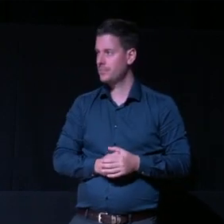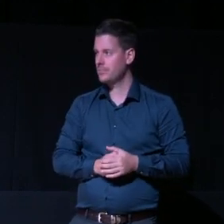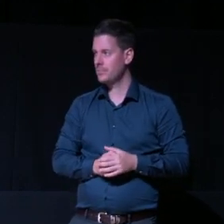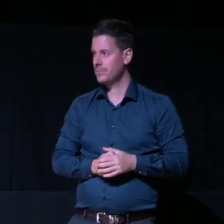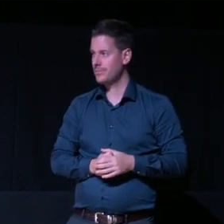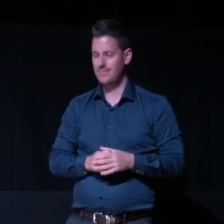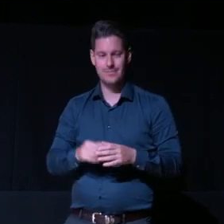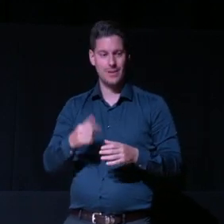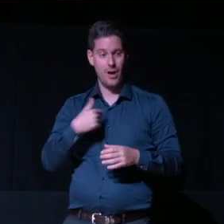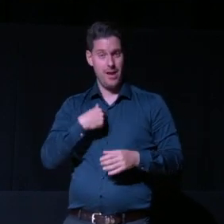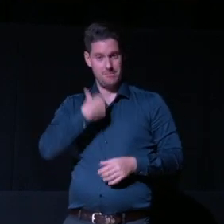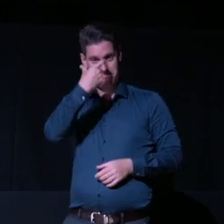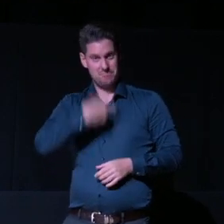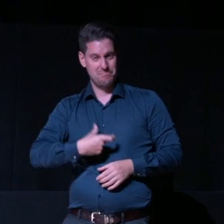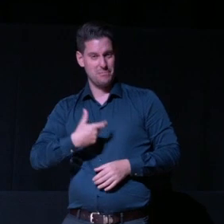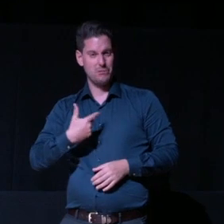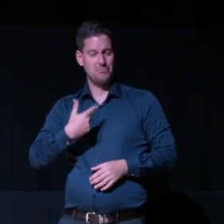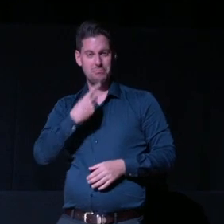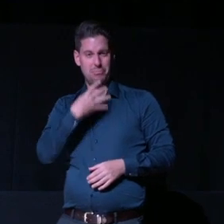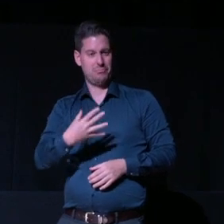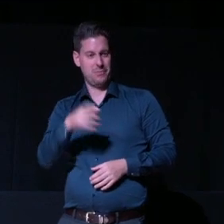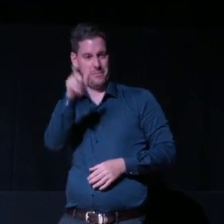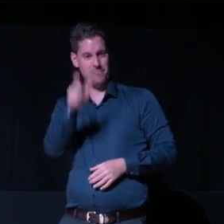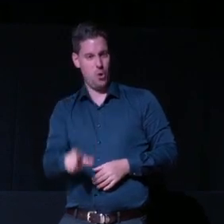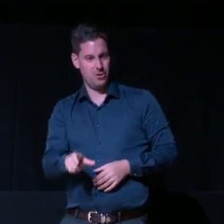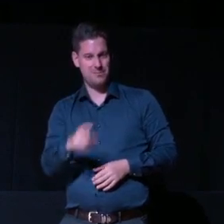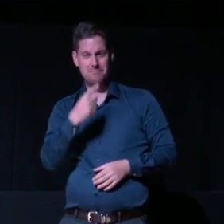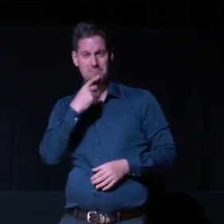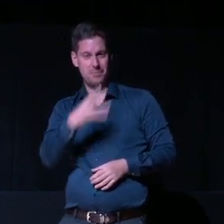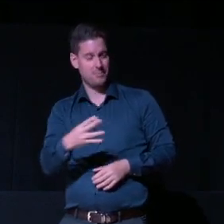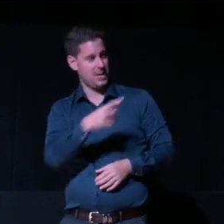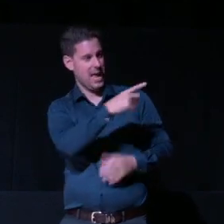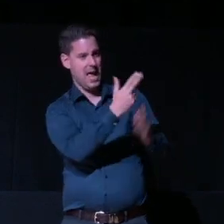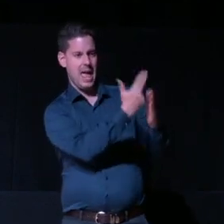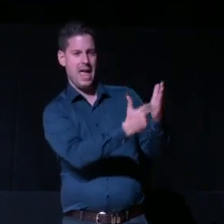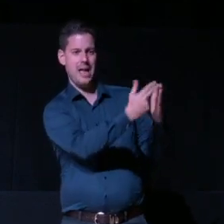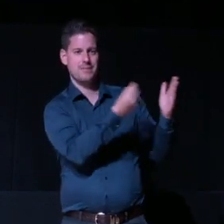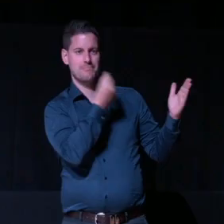I think he's lovely. I mentioned Picasso